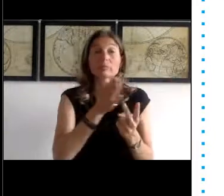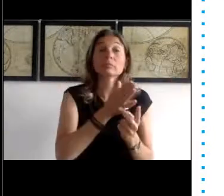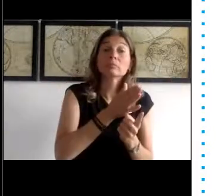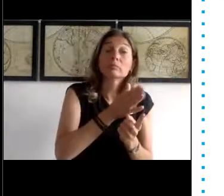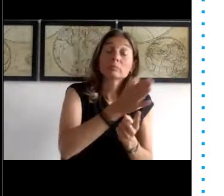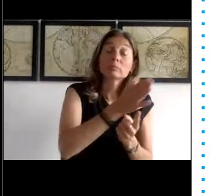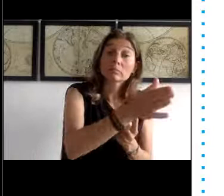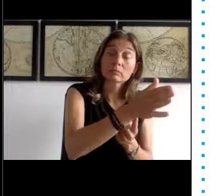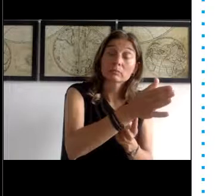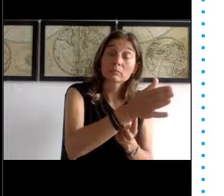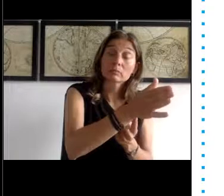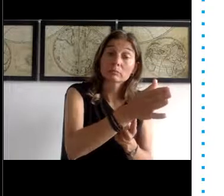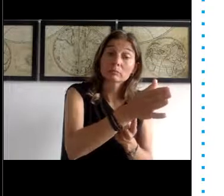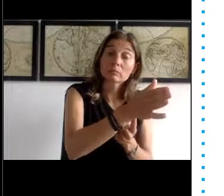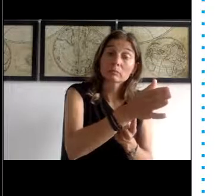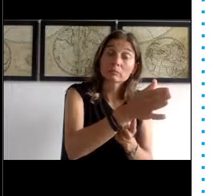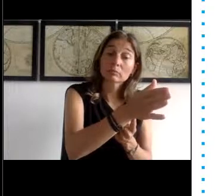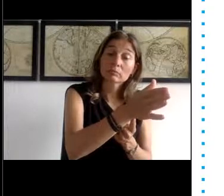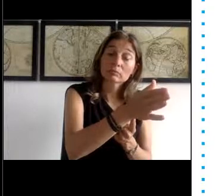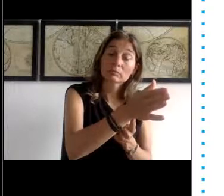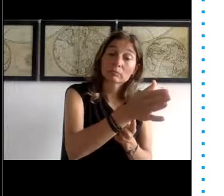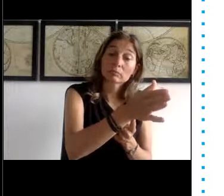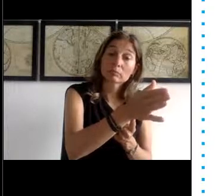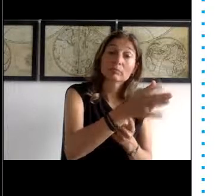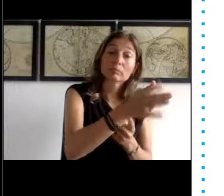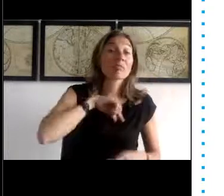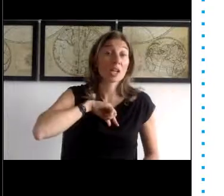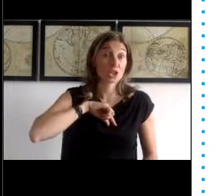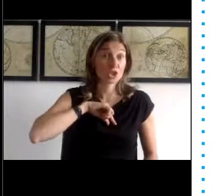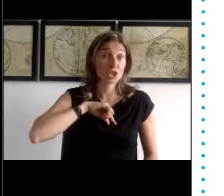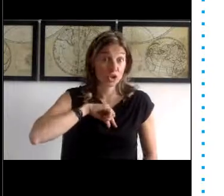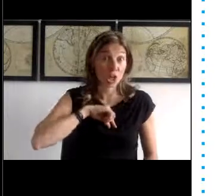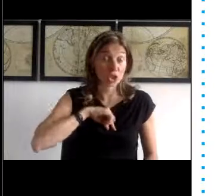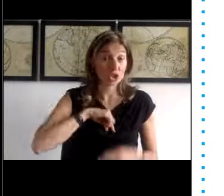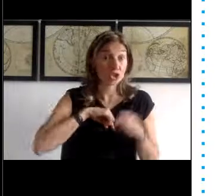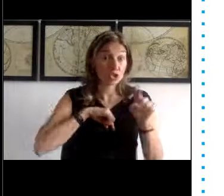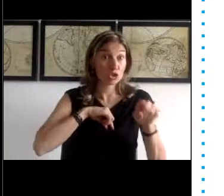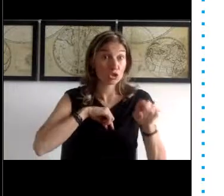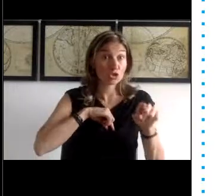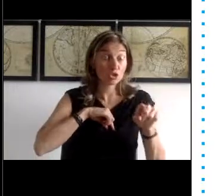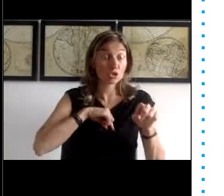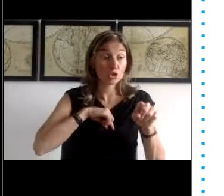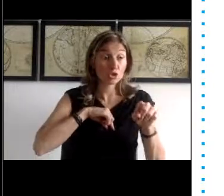But the big difference between these two countries is